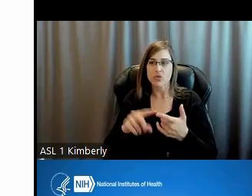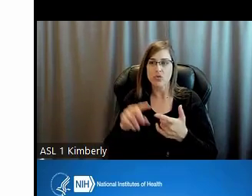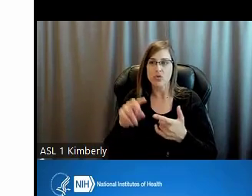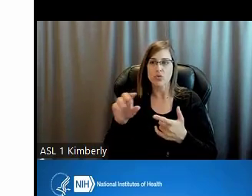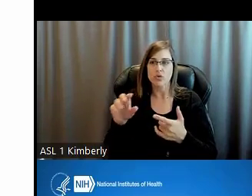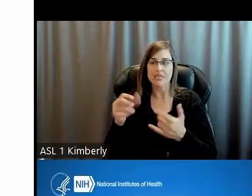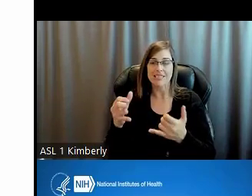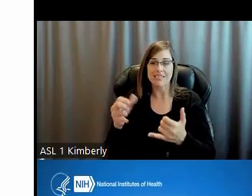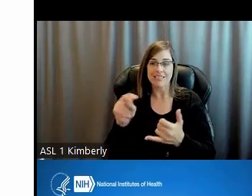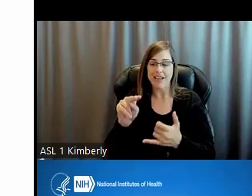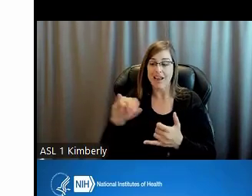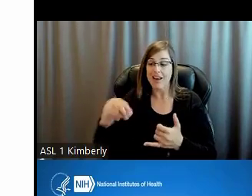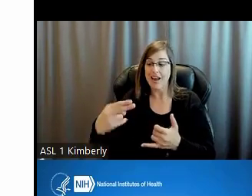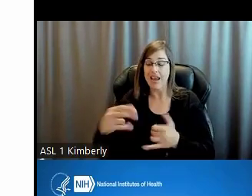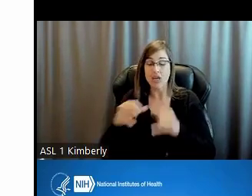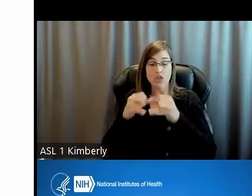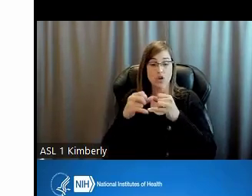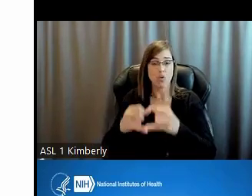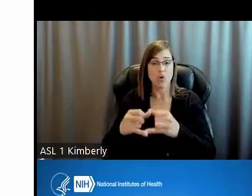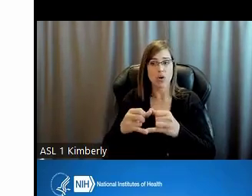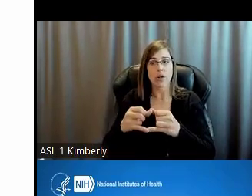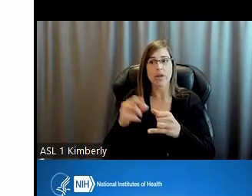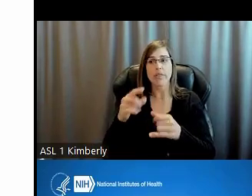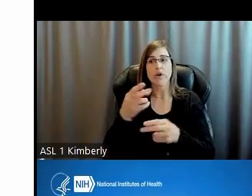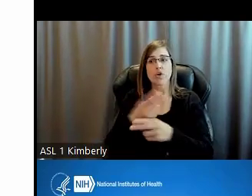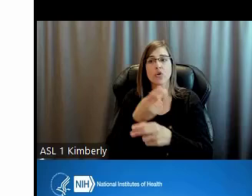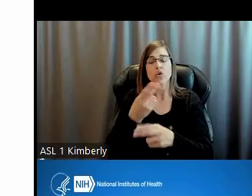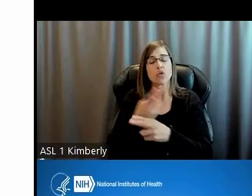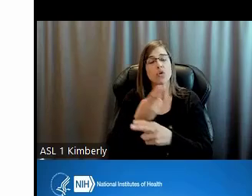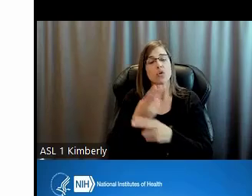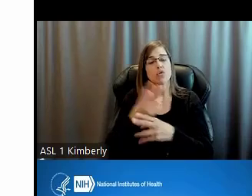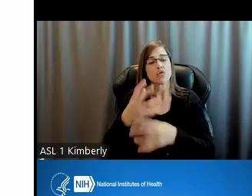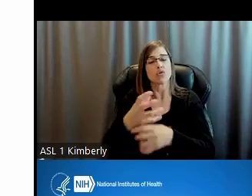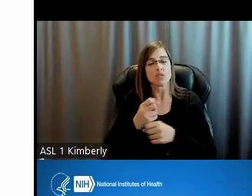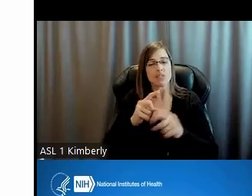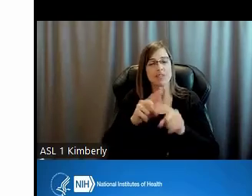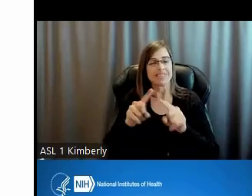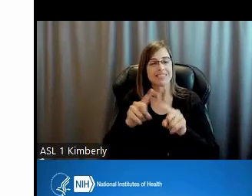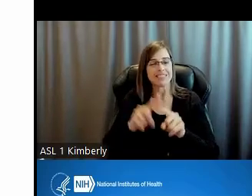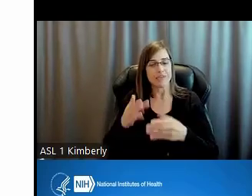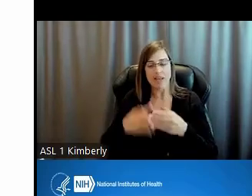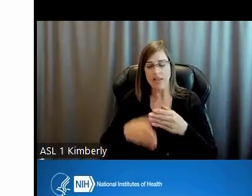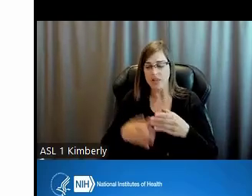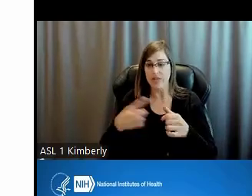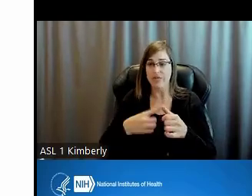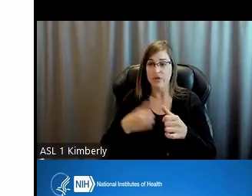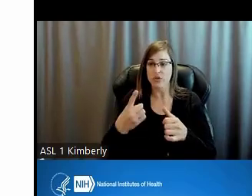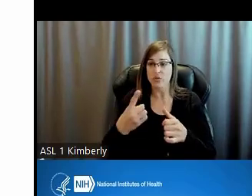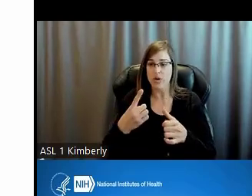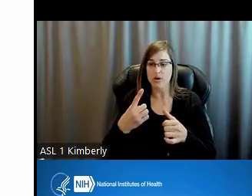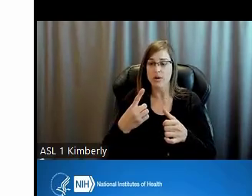that are used to achieve different ends. So the first one I'll talk about is the supplements